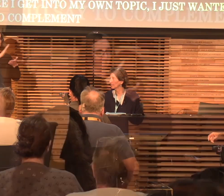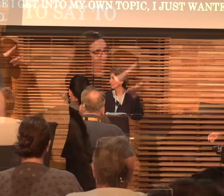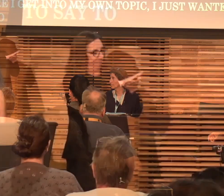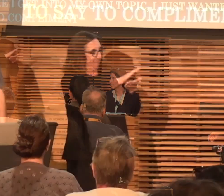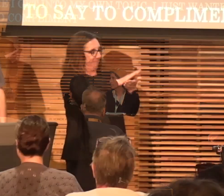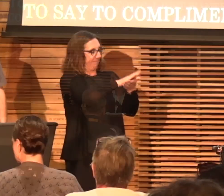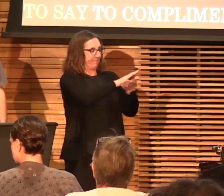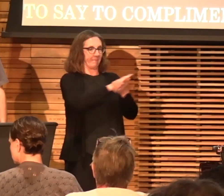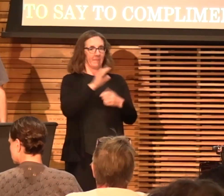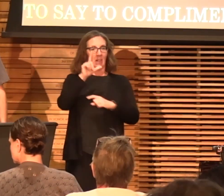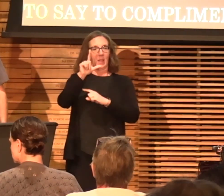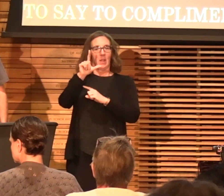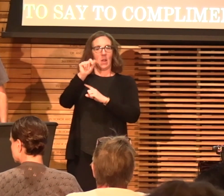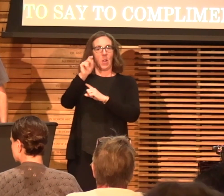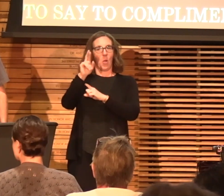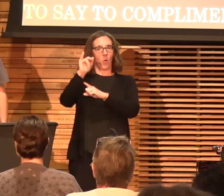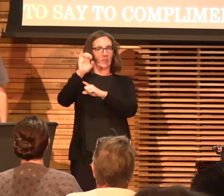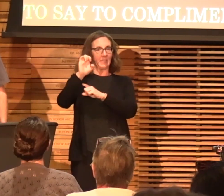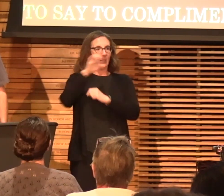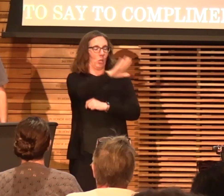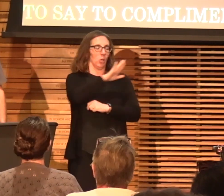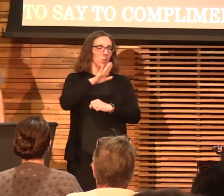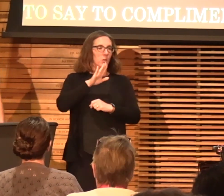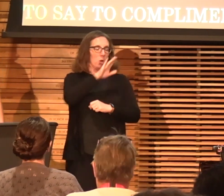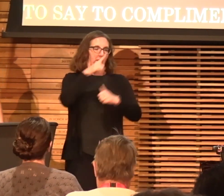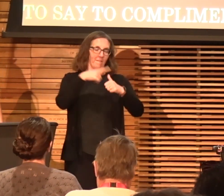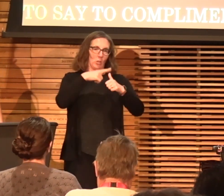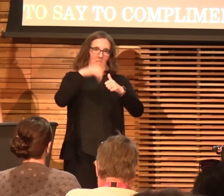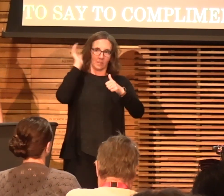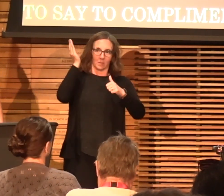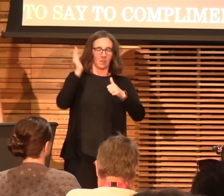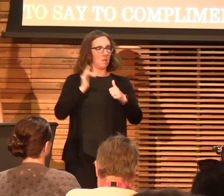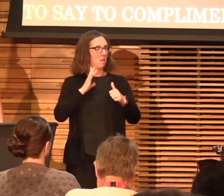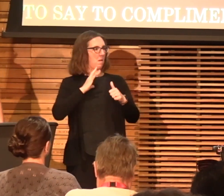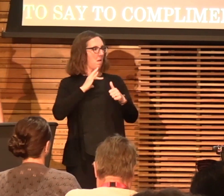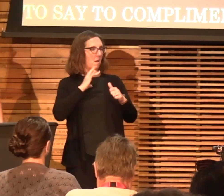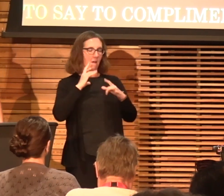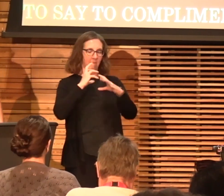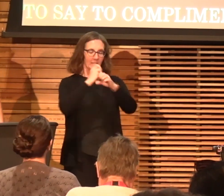Lori's fascinating anecdote about the lynchings,